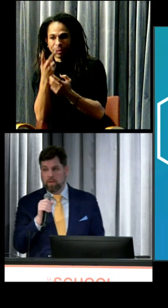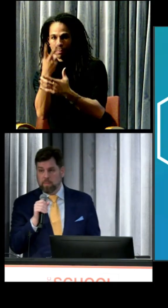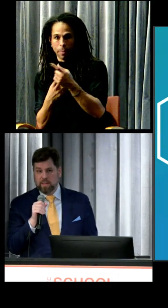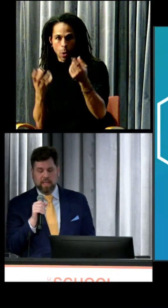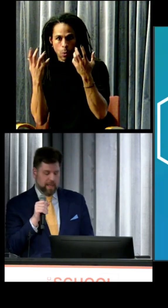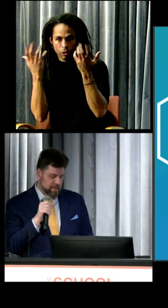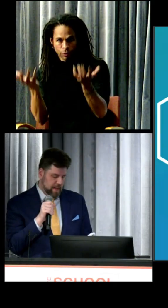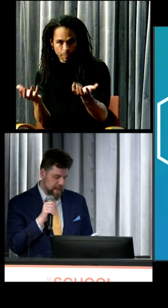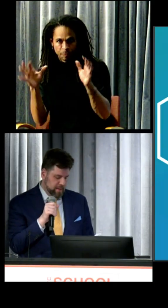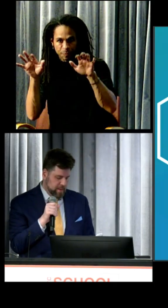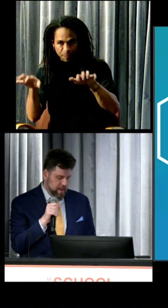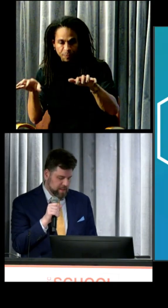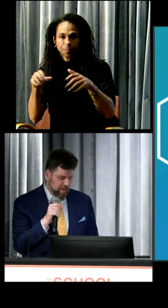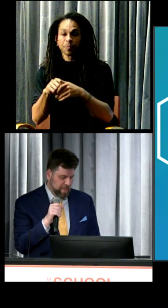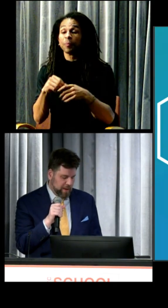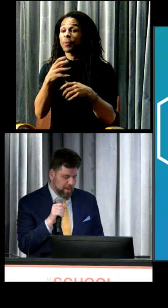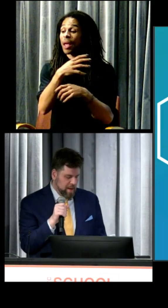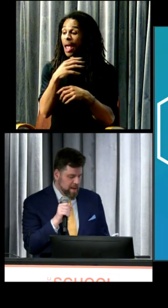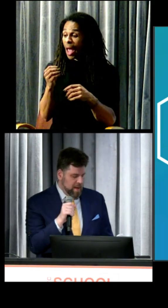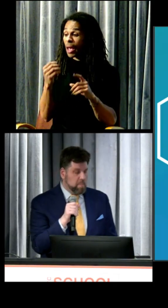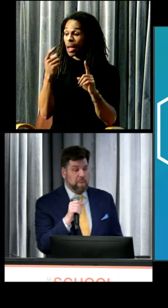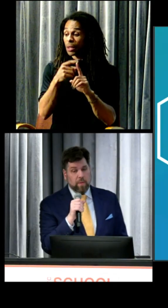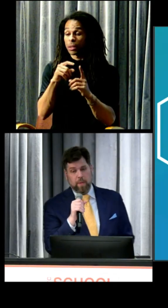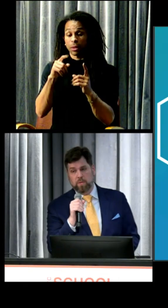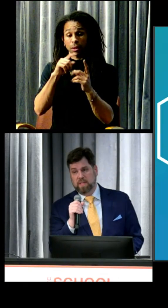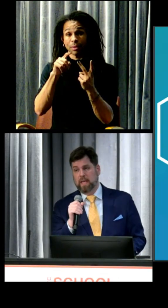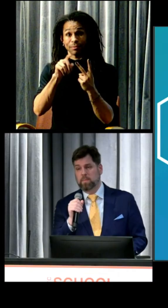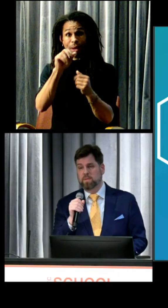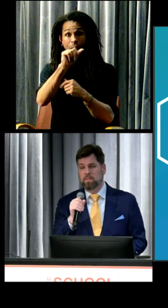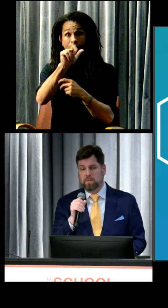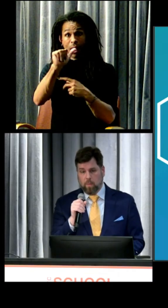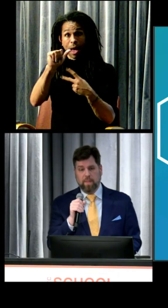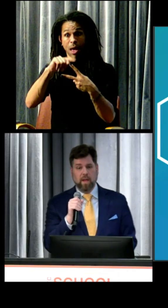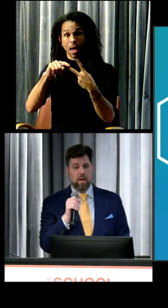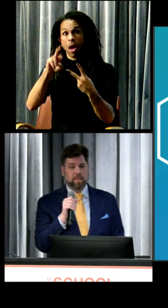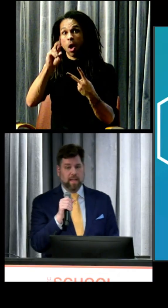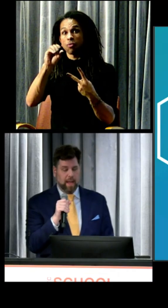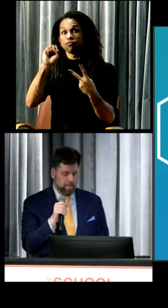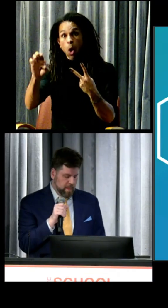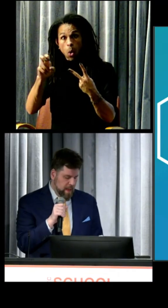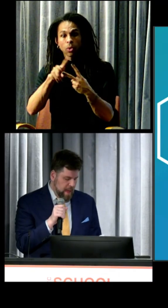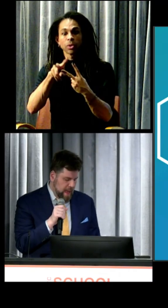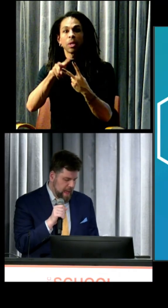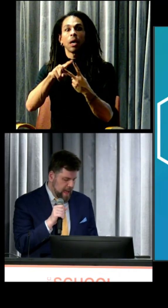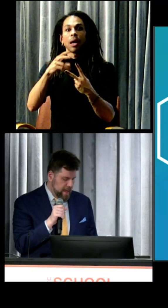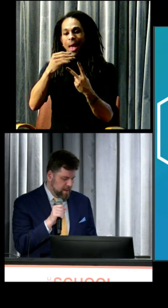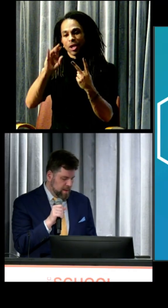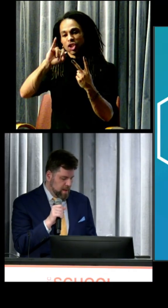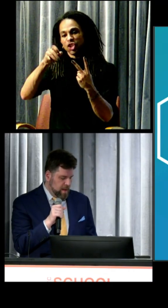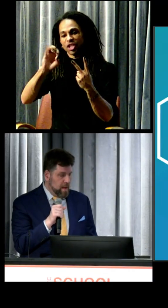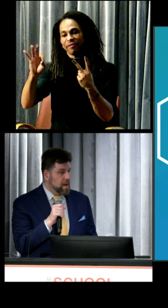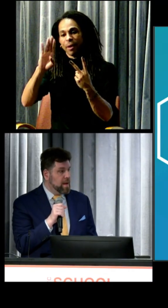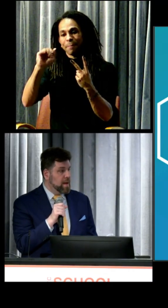understanding what was going on in different crosstown bus corridors, you know, given the